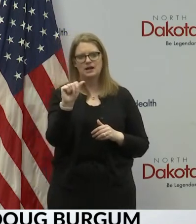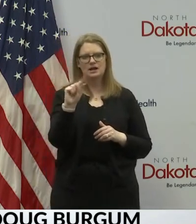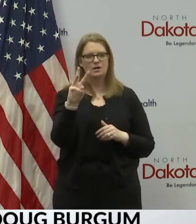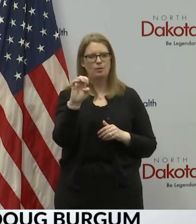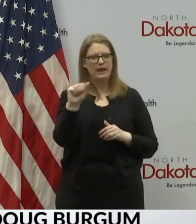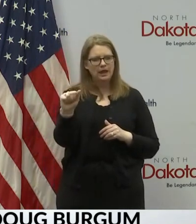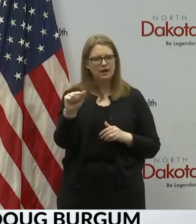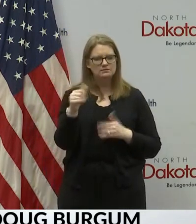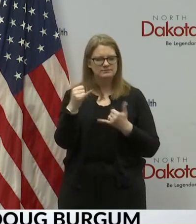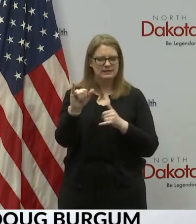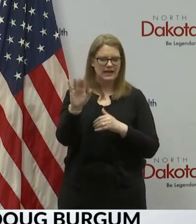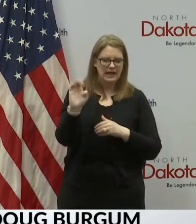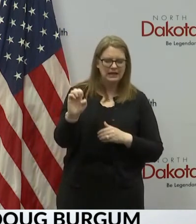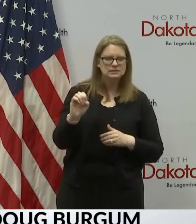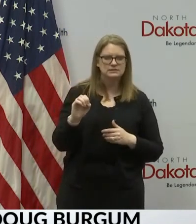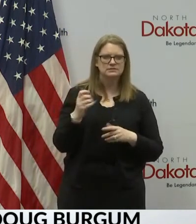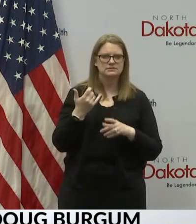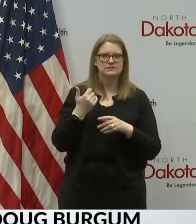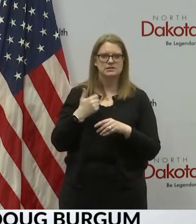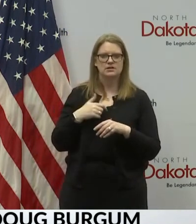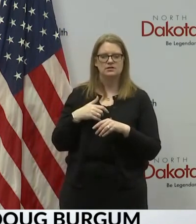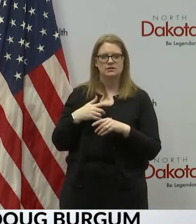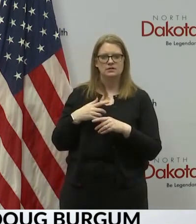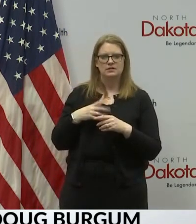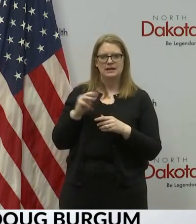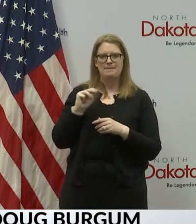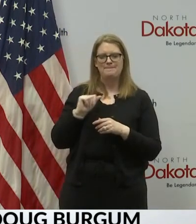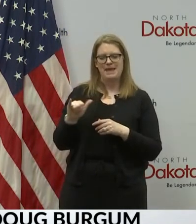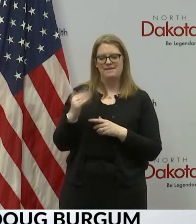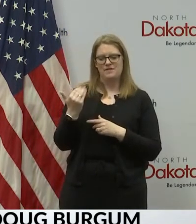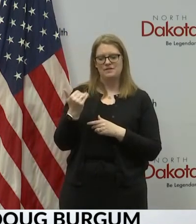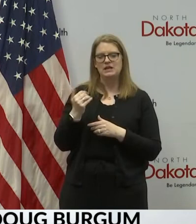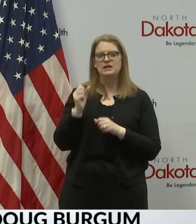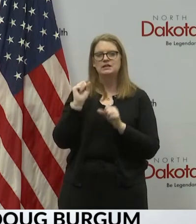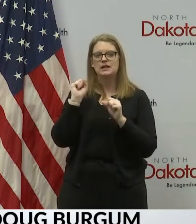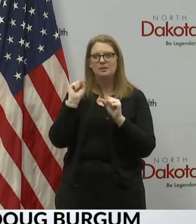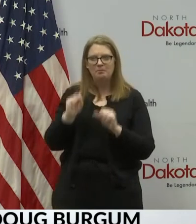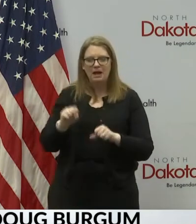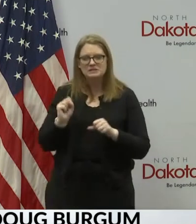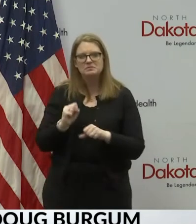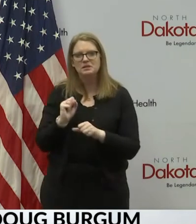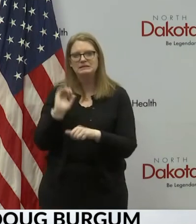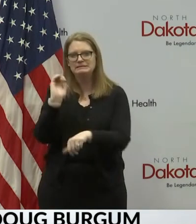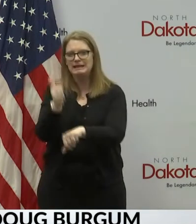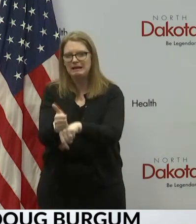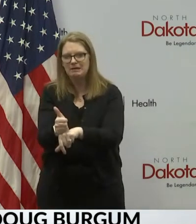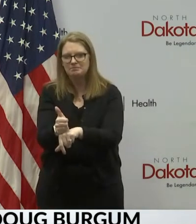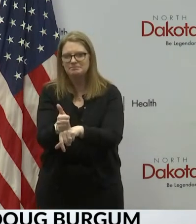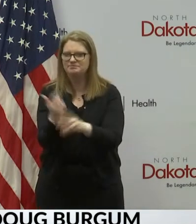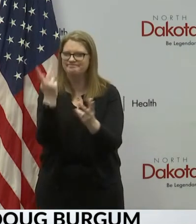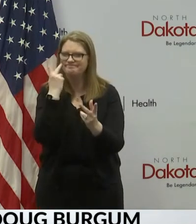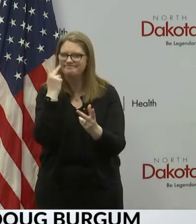NORMALLY BE GOING OUT ABOUT THIS TIME, WE STILL HAVE ICE. AND FISHING PIERS REMAIN OUT UNTIL MAY 15th.